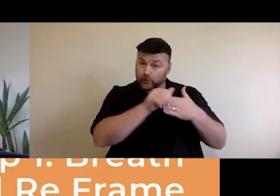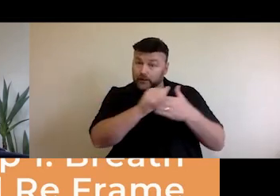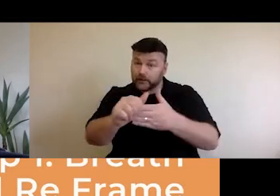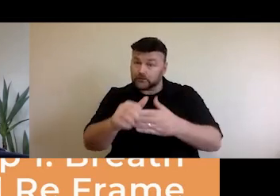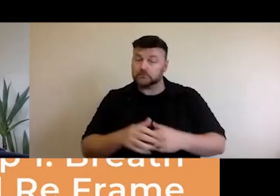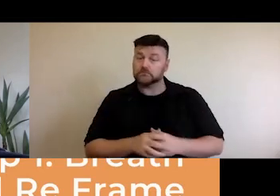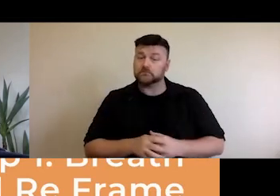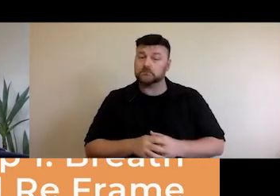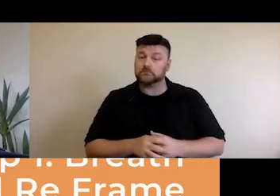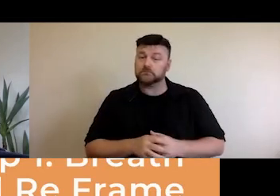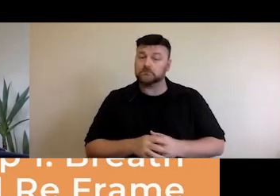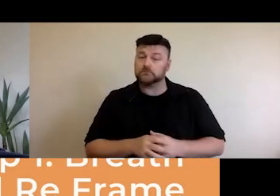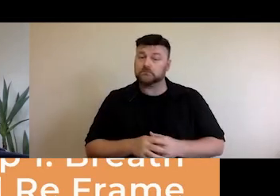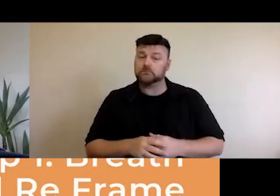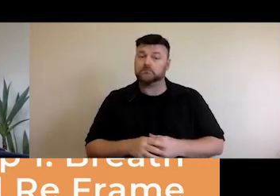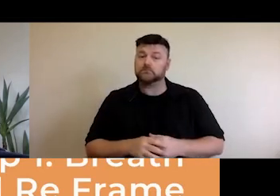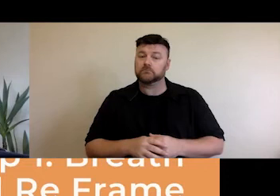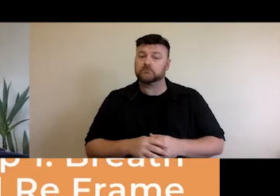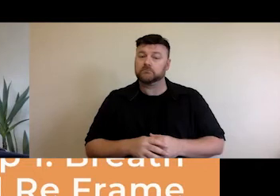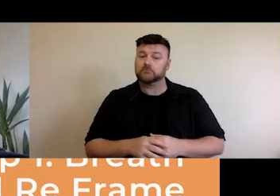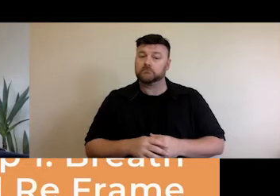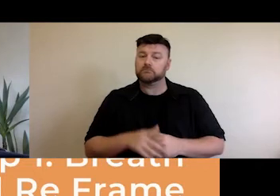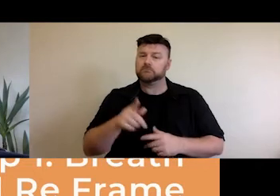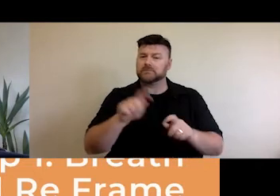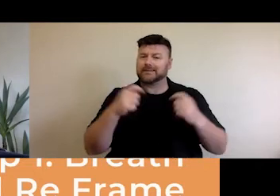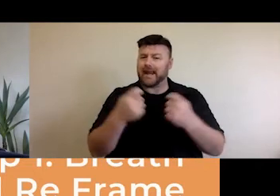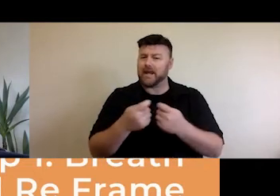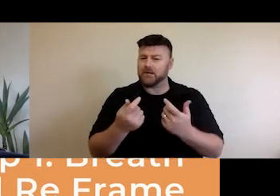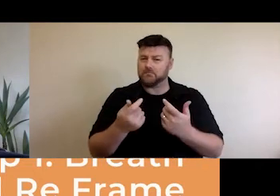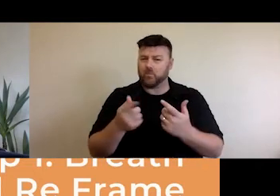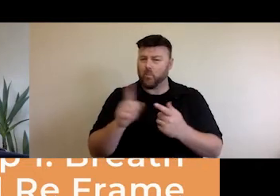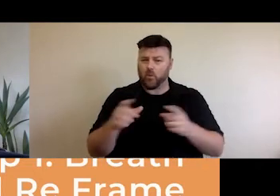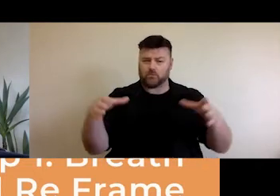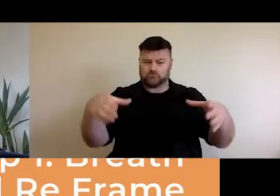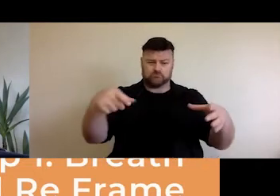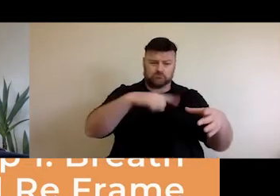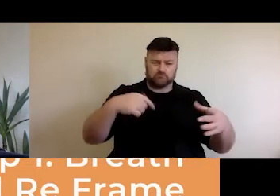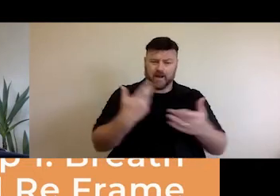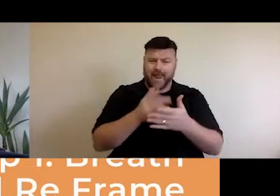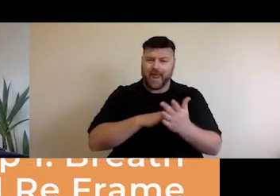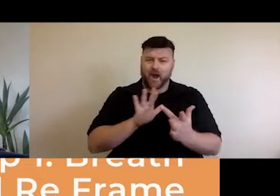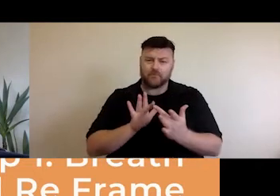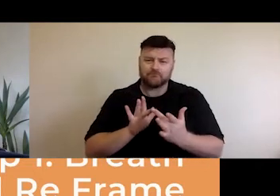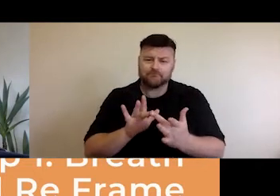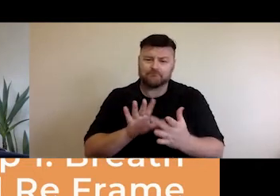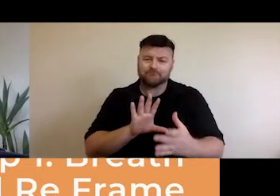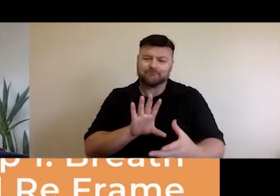Second of all, what have you got to do with your team to deeply connect to them and connect them to the purpose?